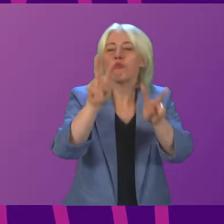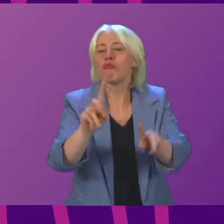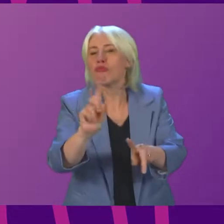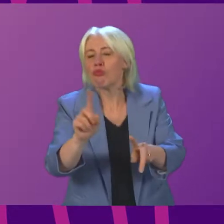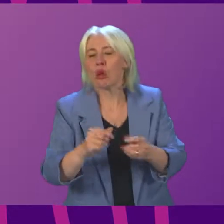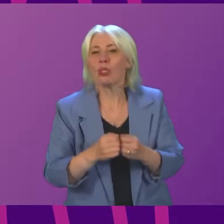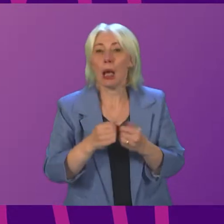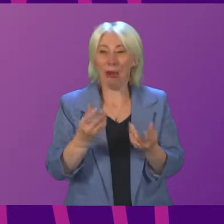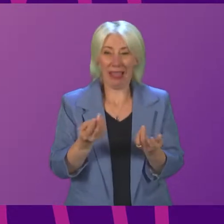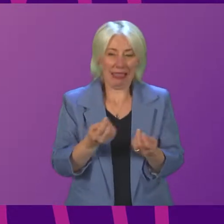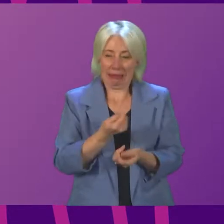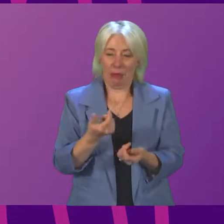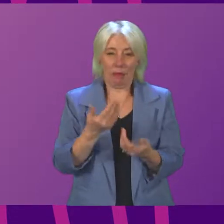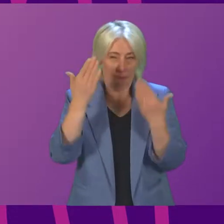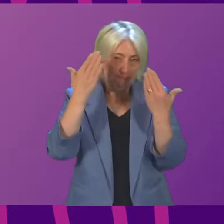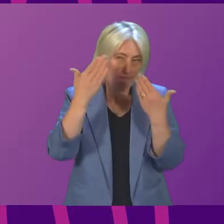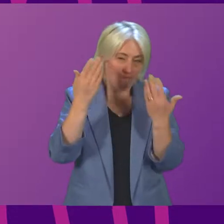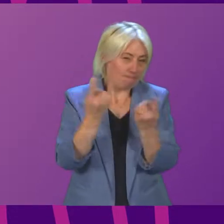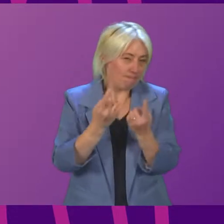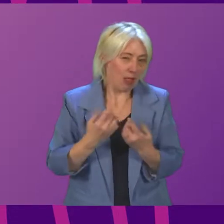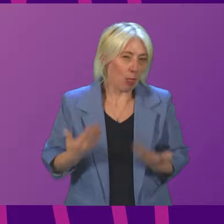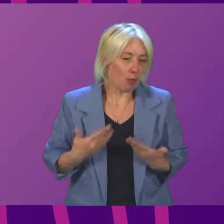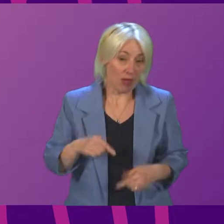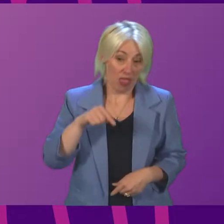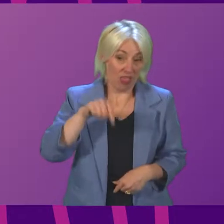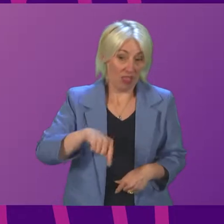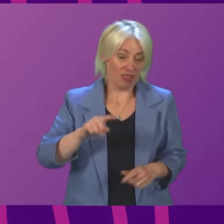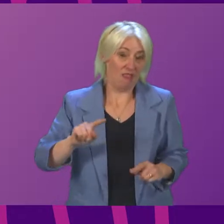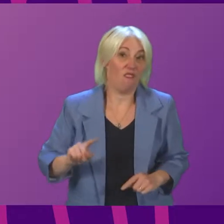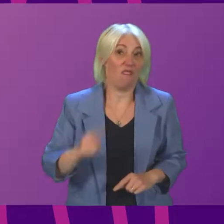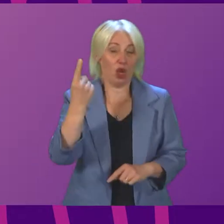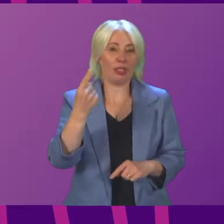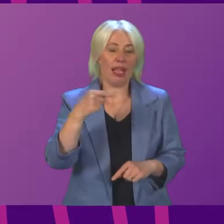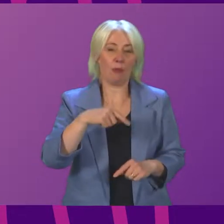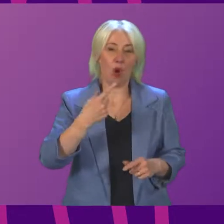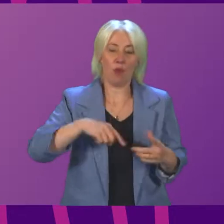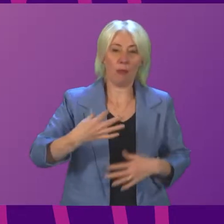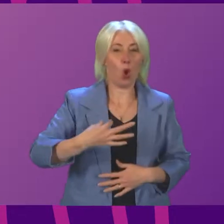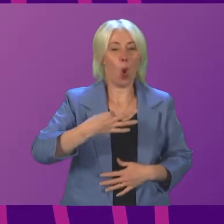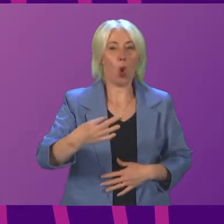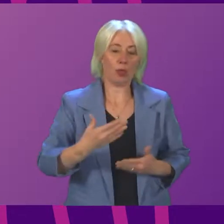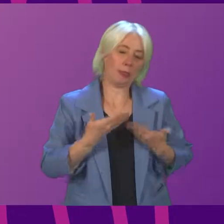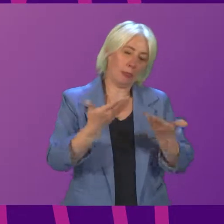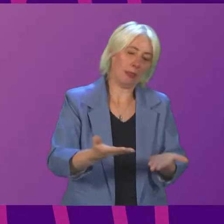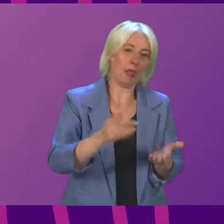of unknowns, given that it is the first time that we have hosted an event of this significance in